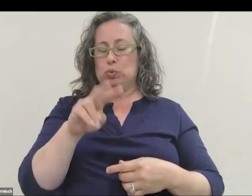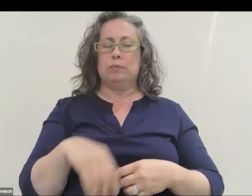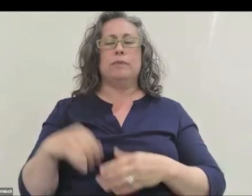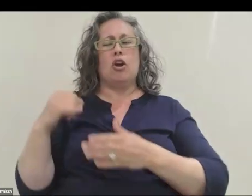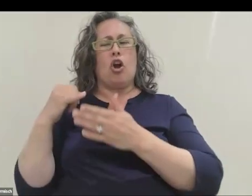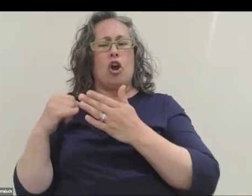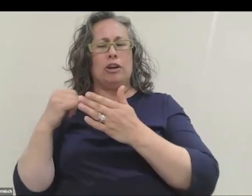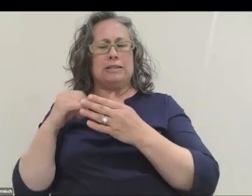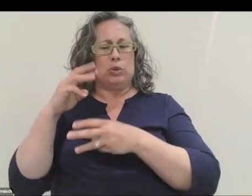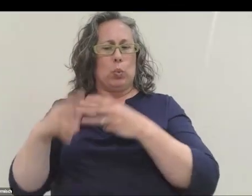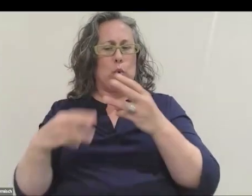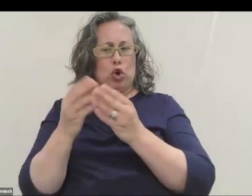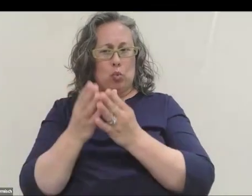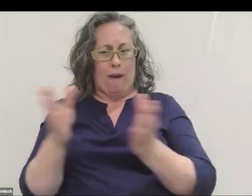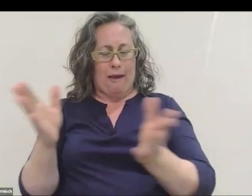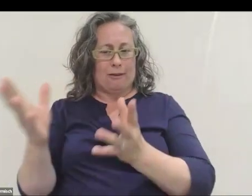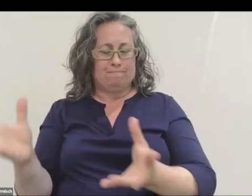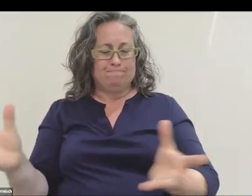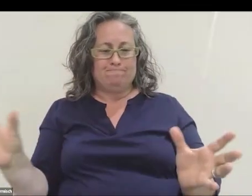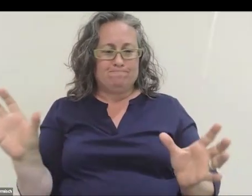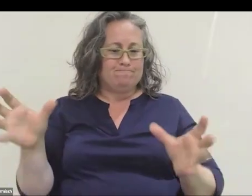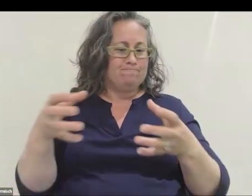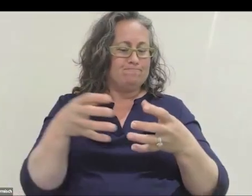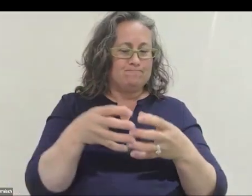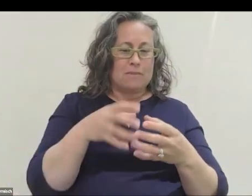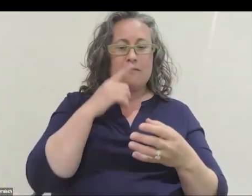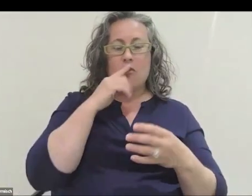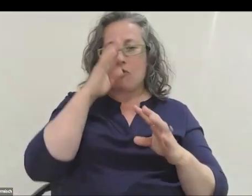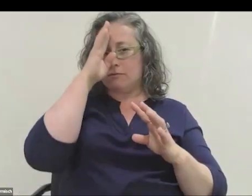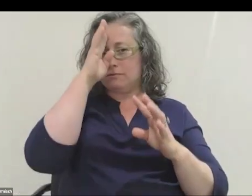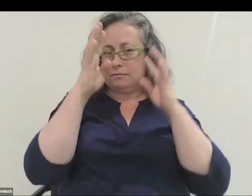It unites artists worldwide across various mediums